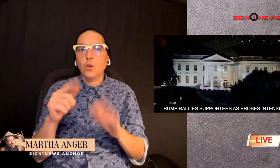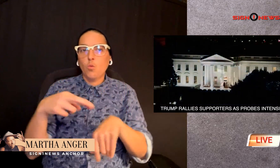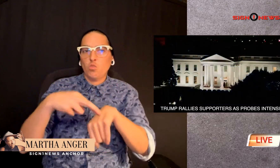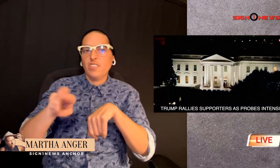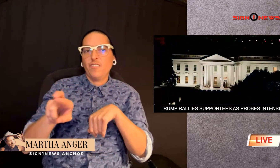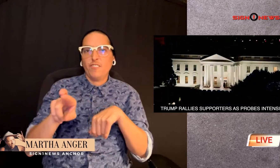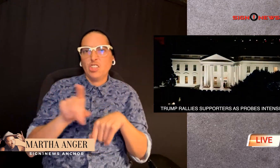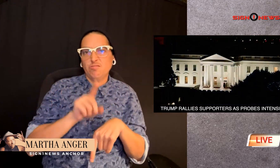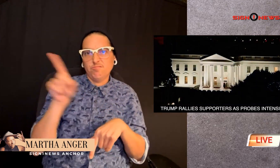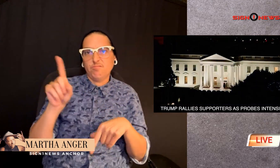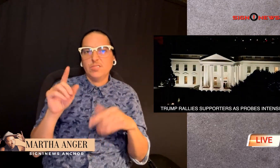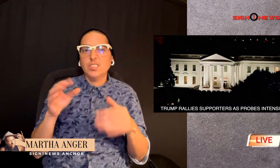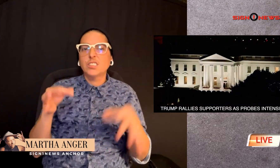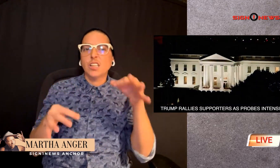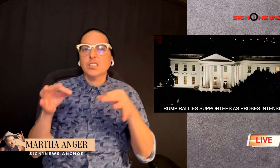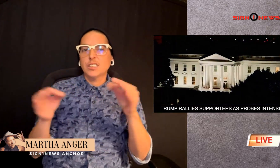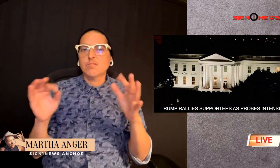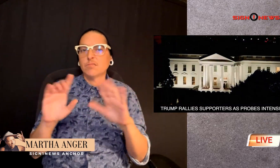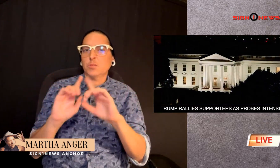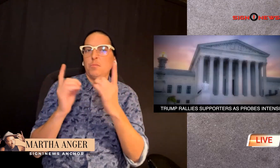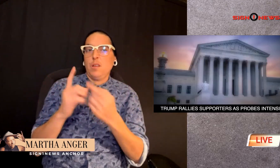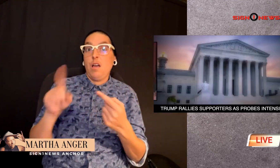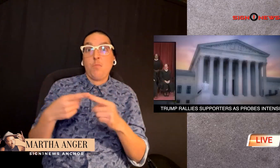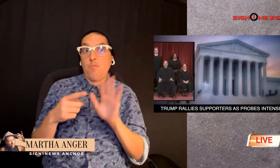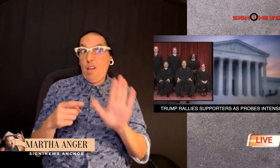To the justice department about Trump's actions that day.